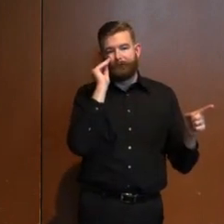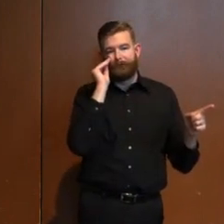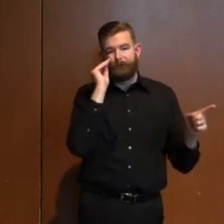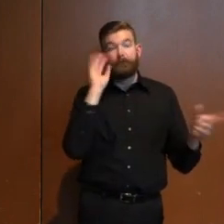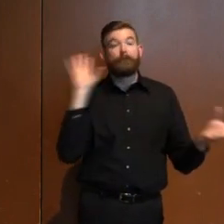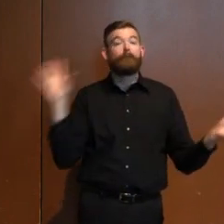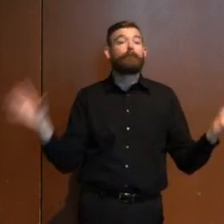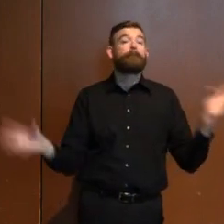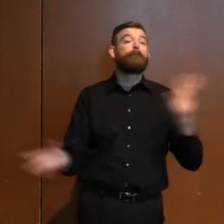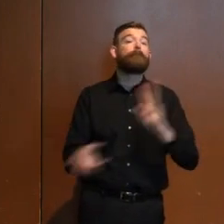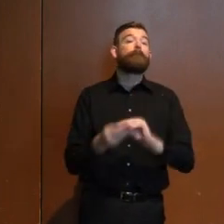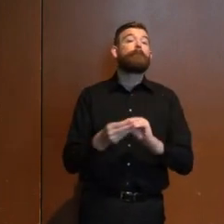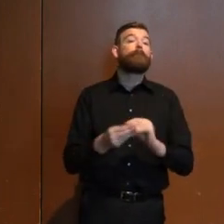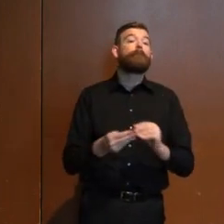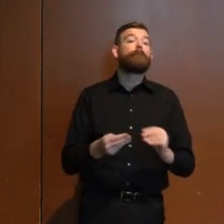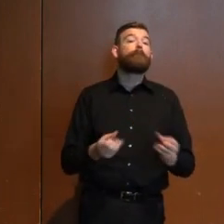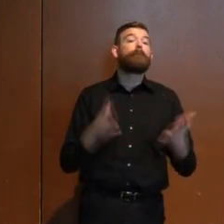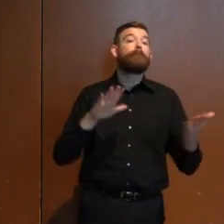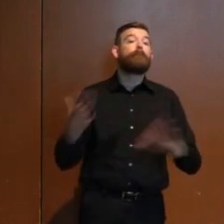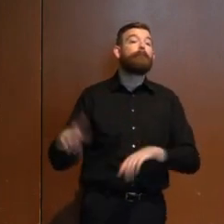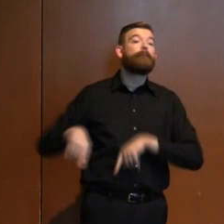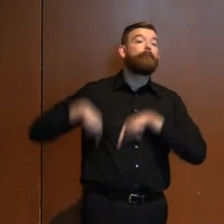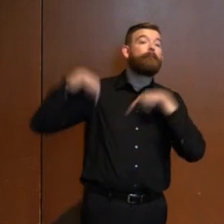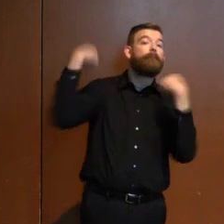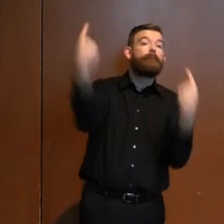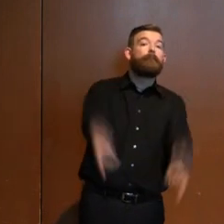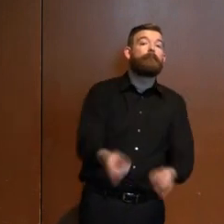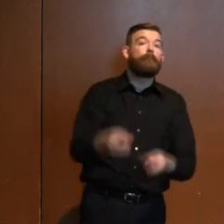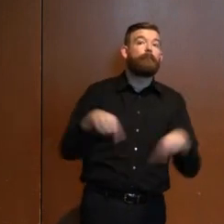FACILITIES AND YOU KNOW WE'RE TRACKING THAT VERY CAREFULLY.